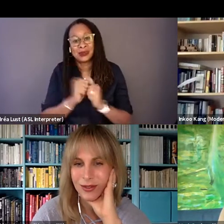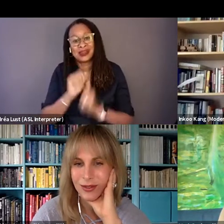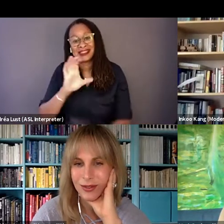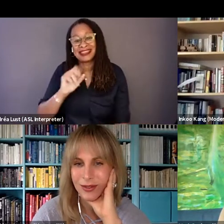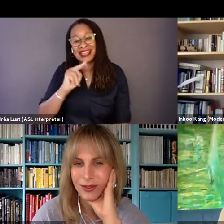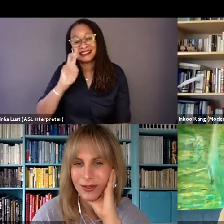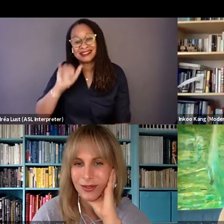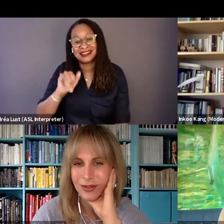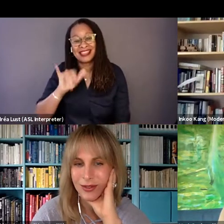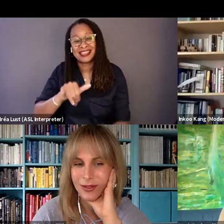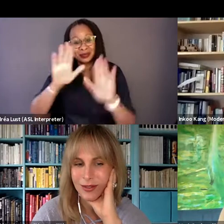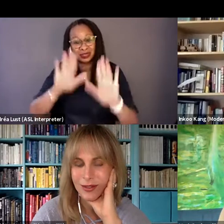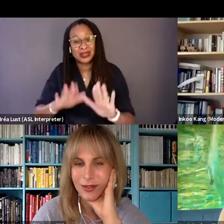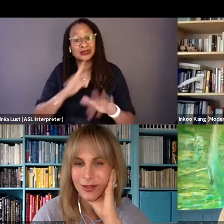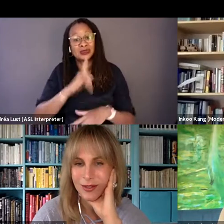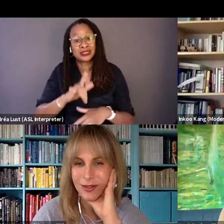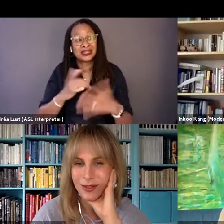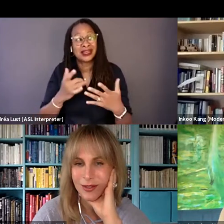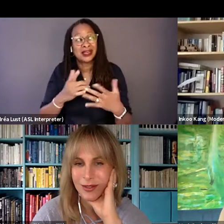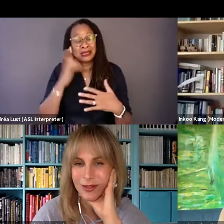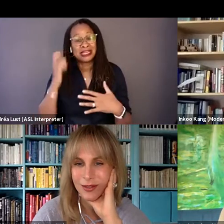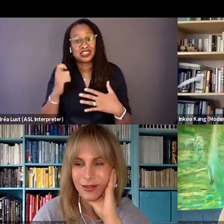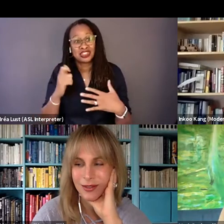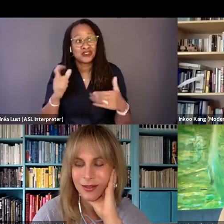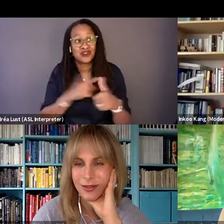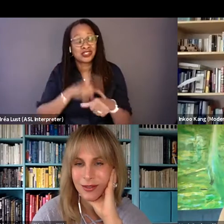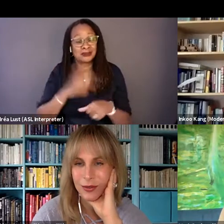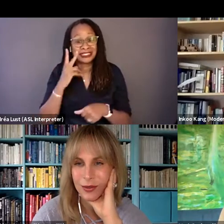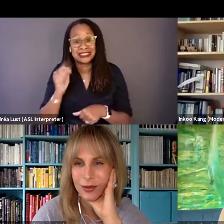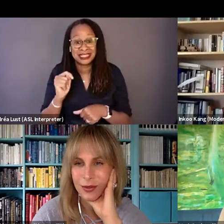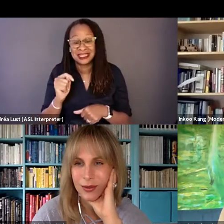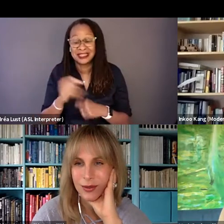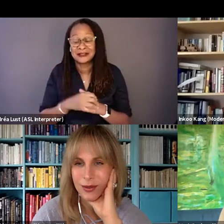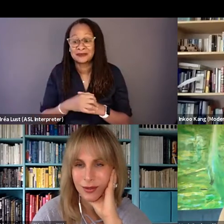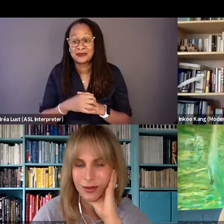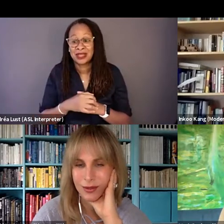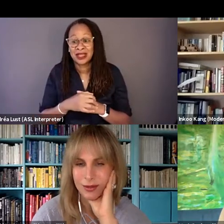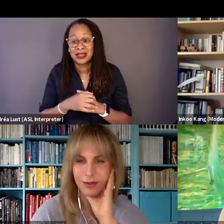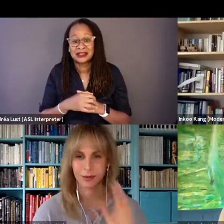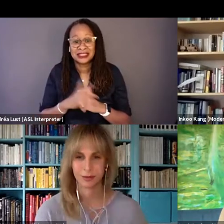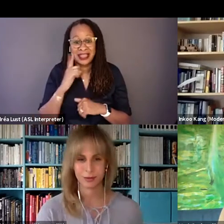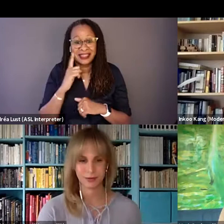'cause that was the first time she had seen it since it was, I think in the and she saw it.